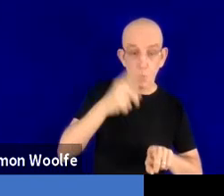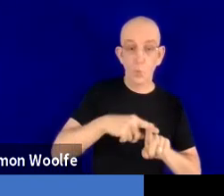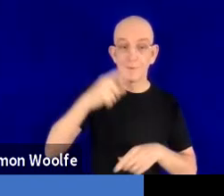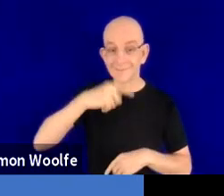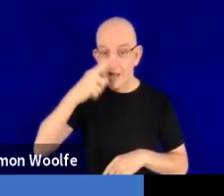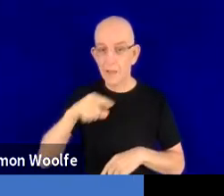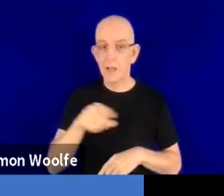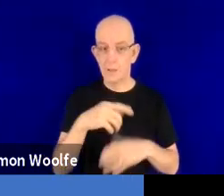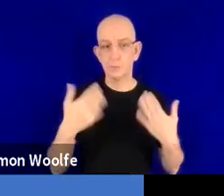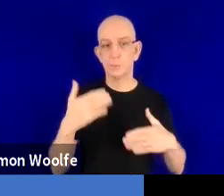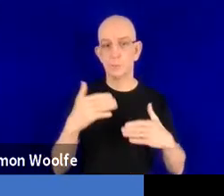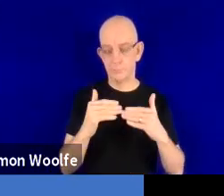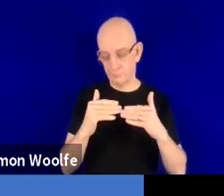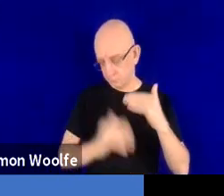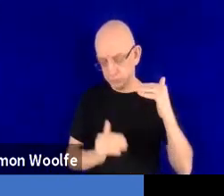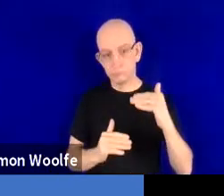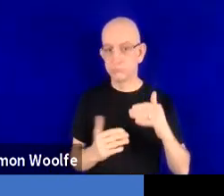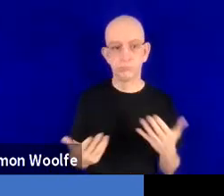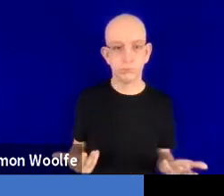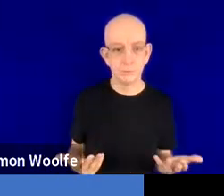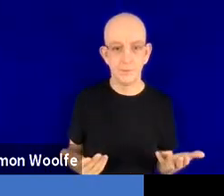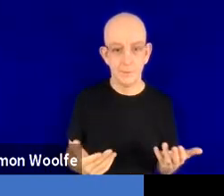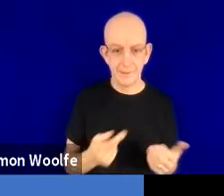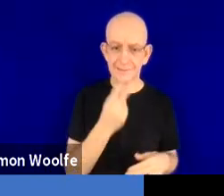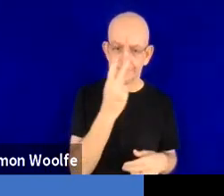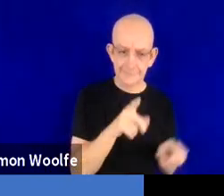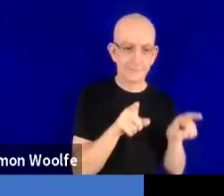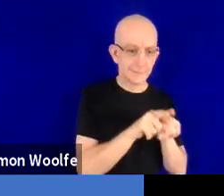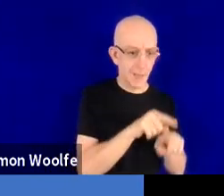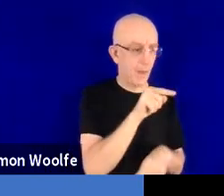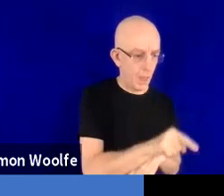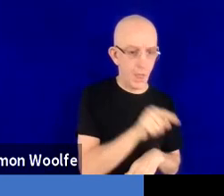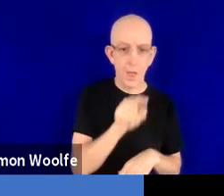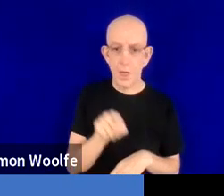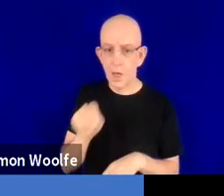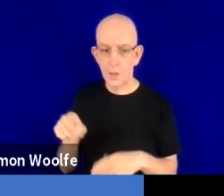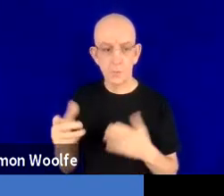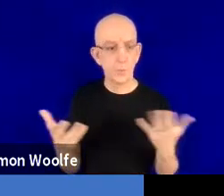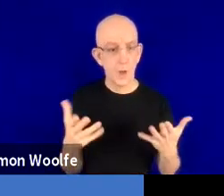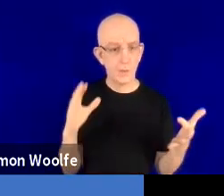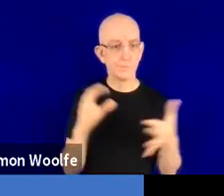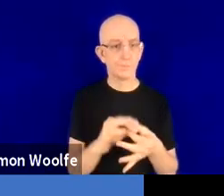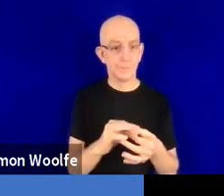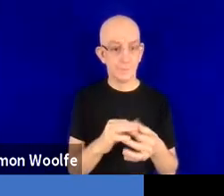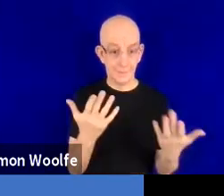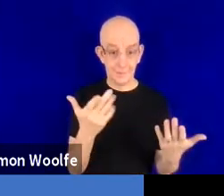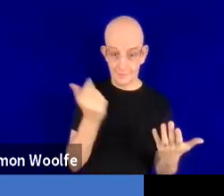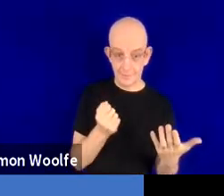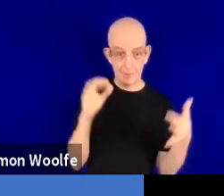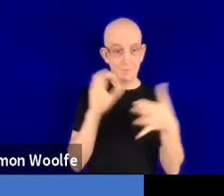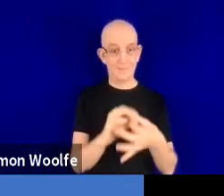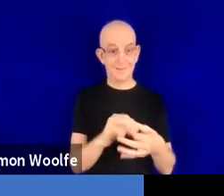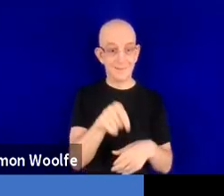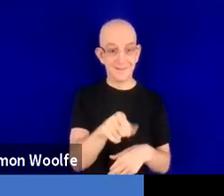So relative to the average income of a country, that helps us see how adequate of the benefits relative to, say, the level of economic development